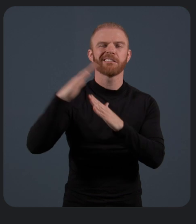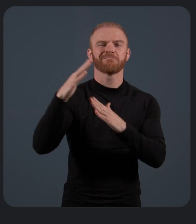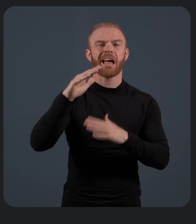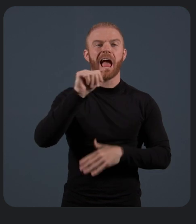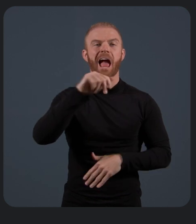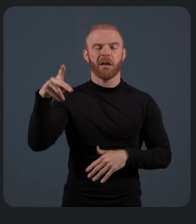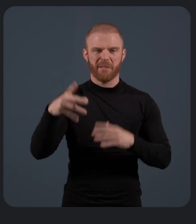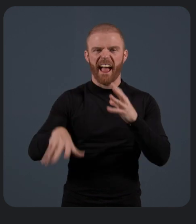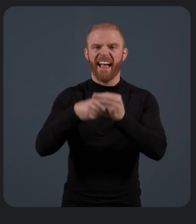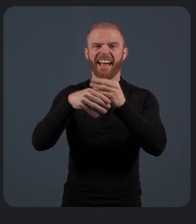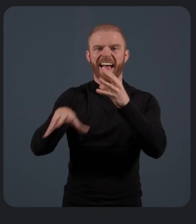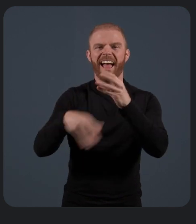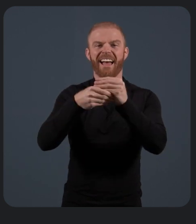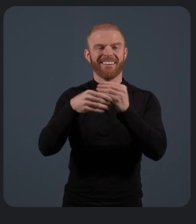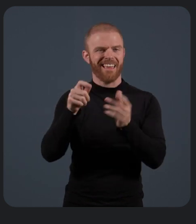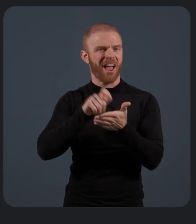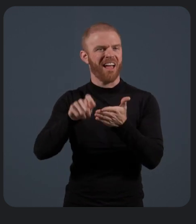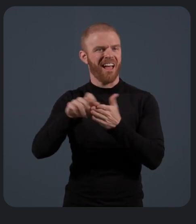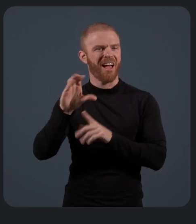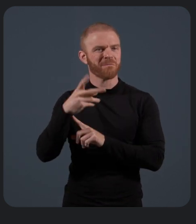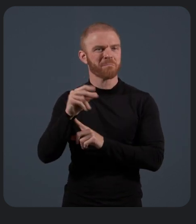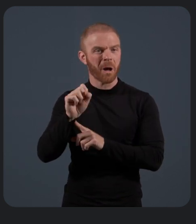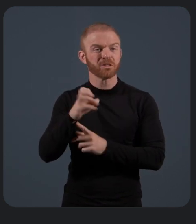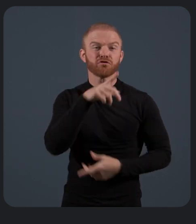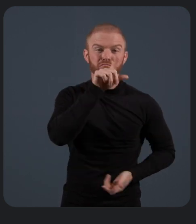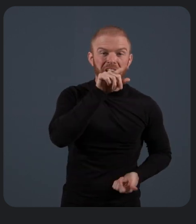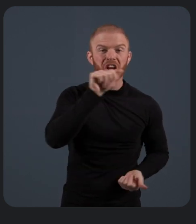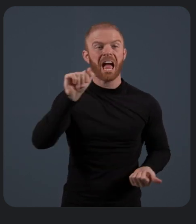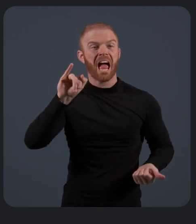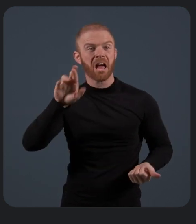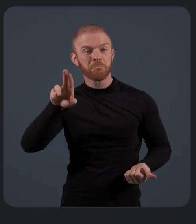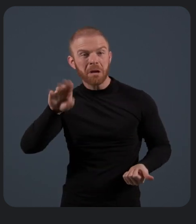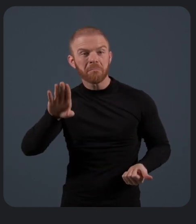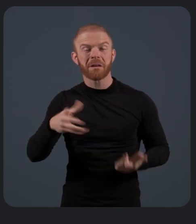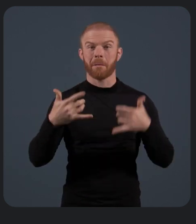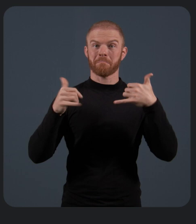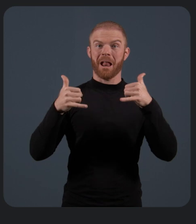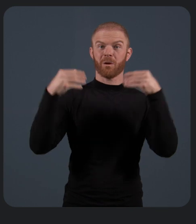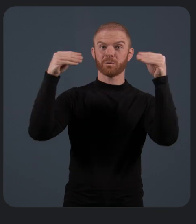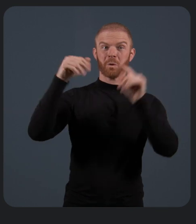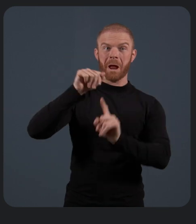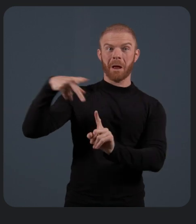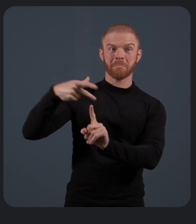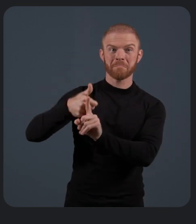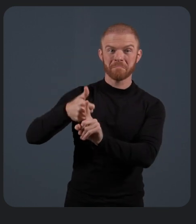Compose, from Twitter, Airbnb, to the Play Store app itself.